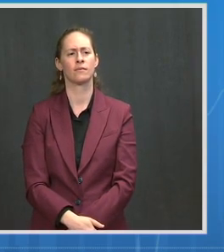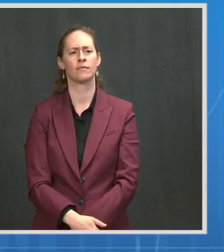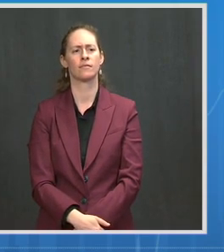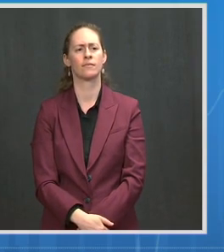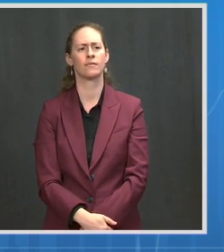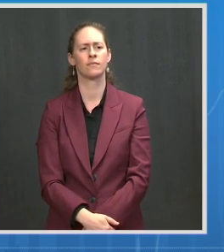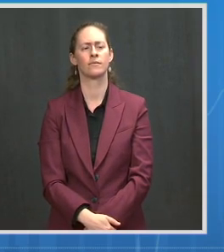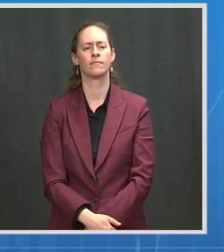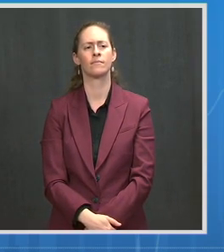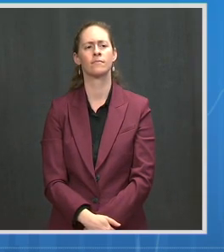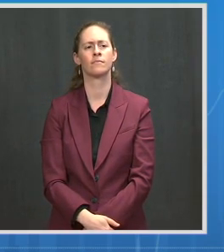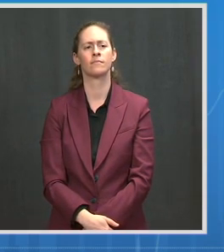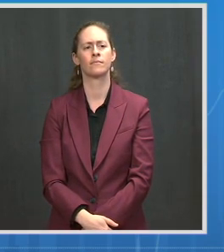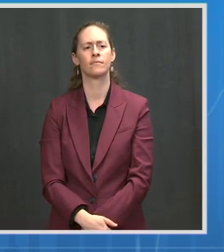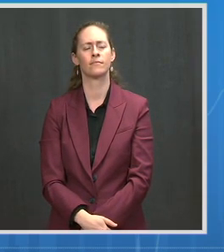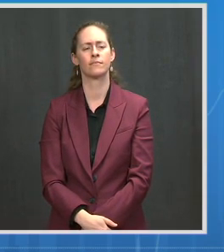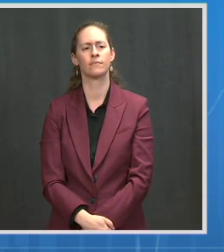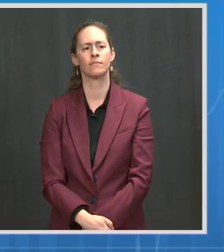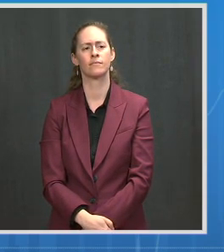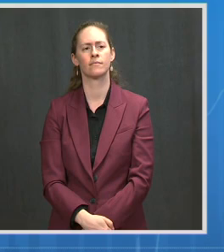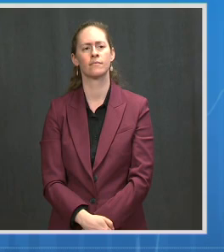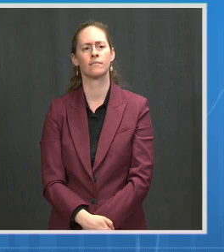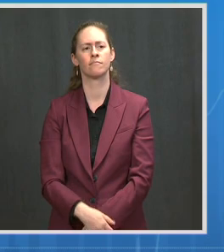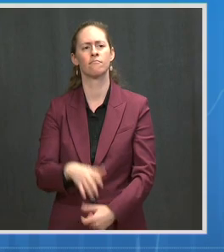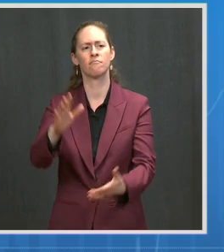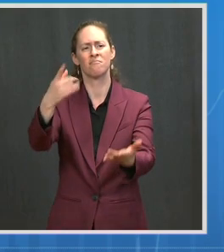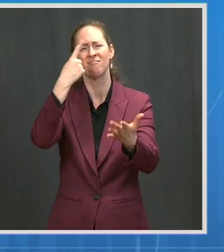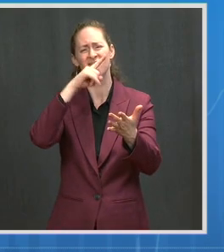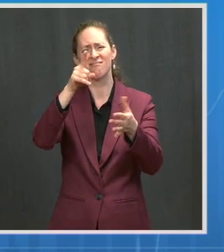of the extent of the India variant in the United States?